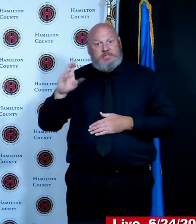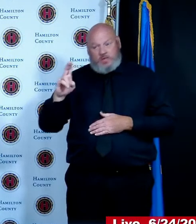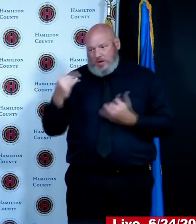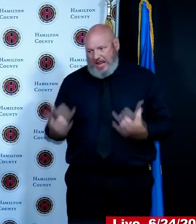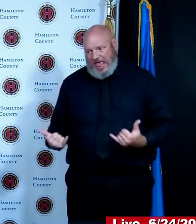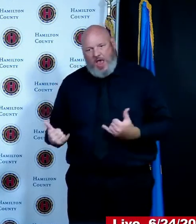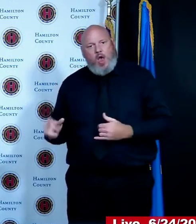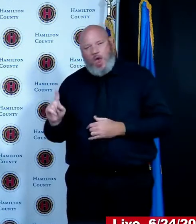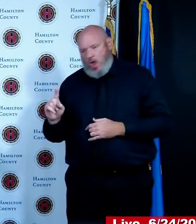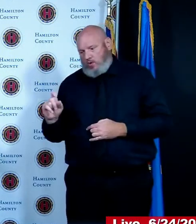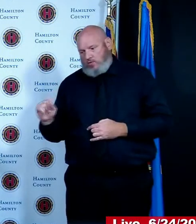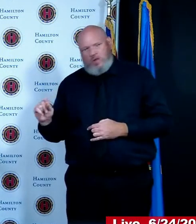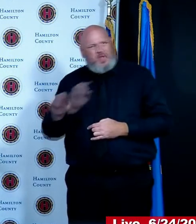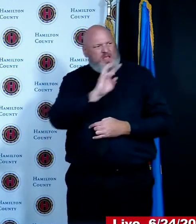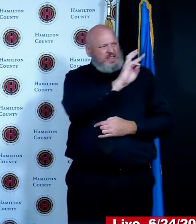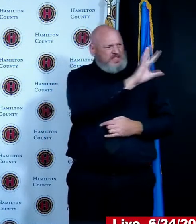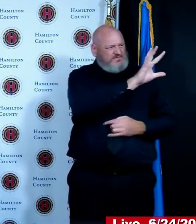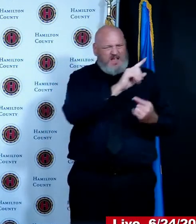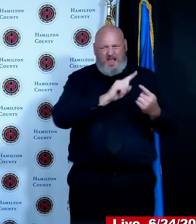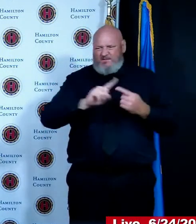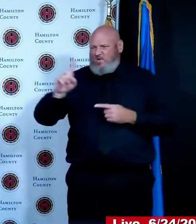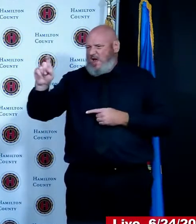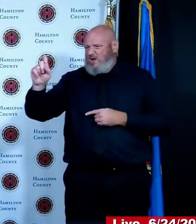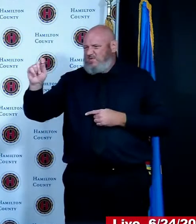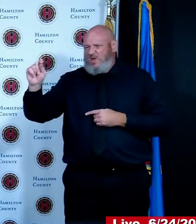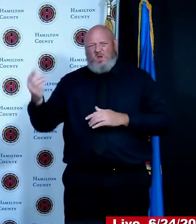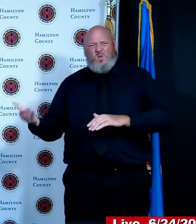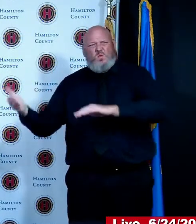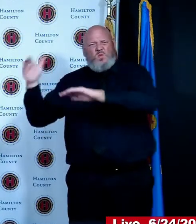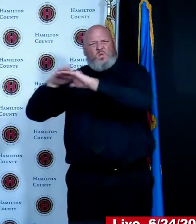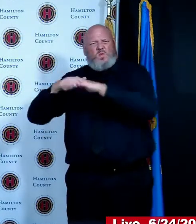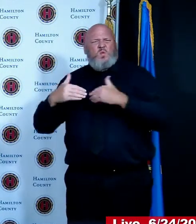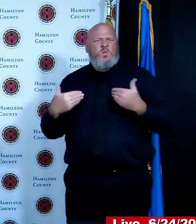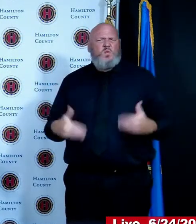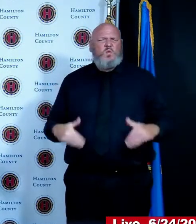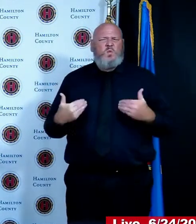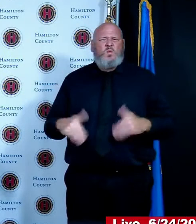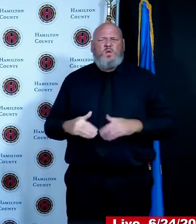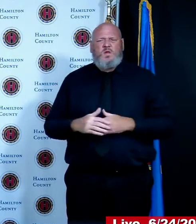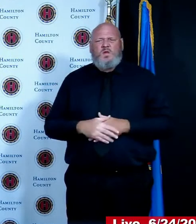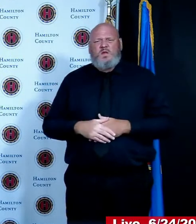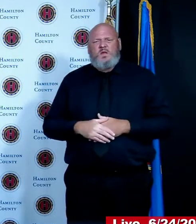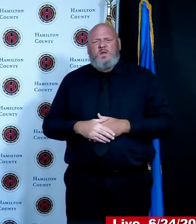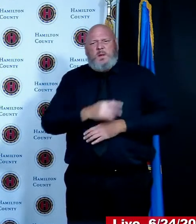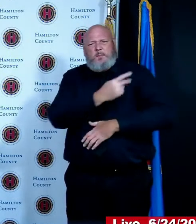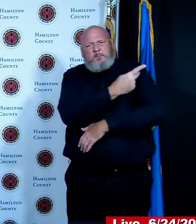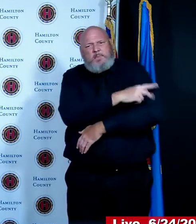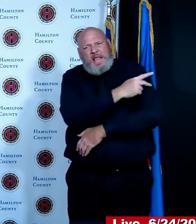ventilators continues to rise community spread is rising but let me